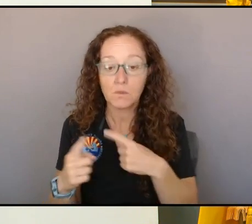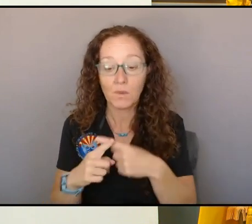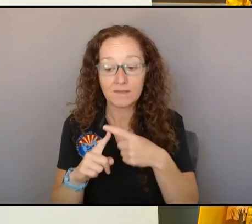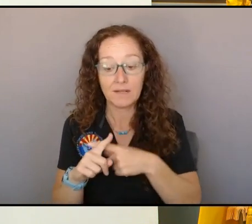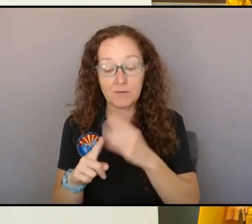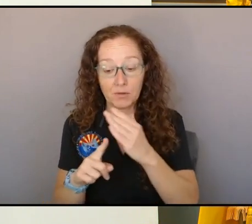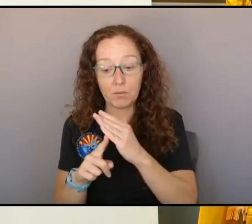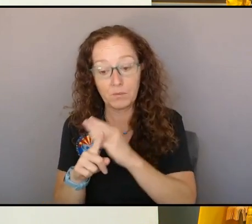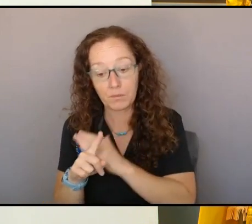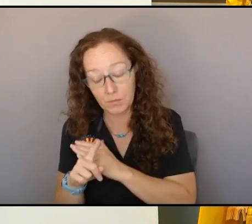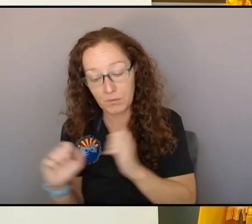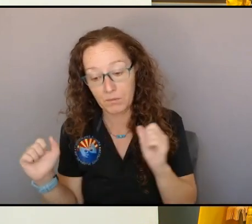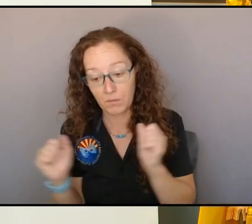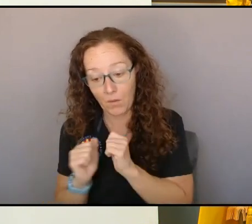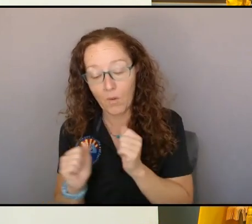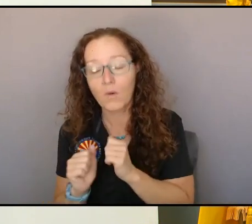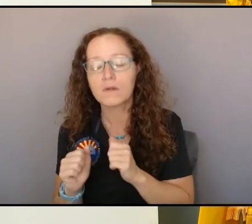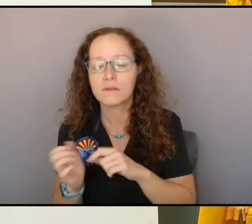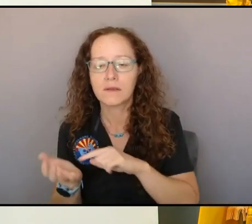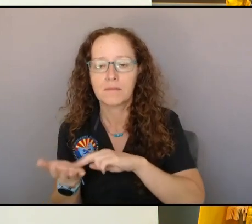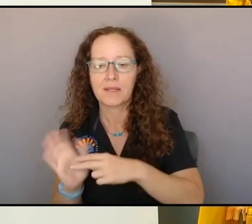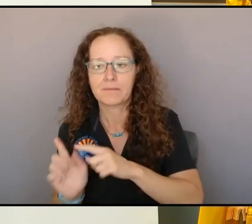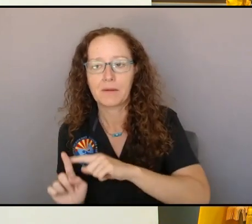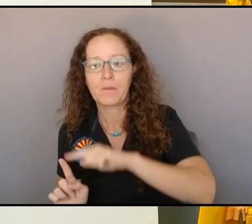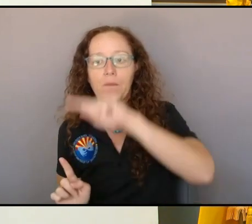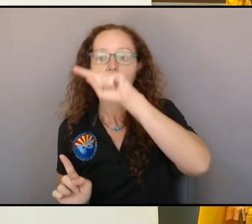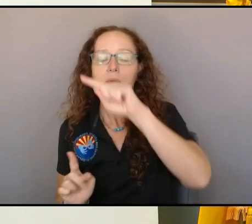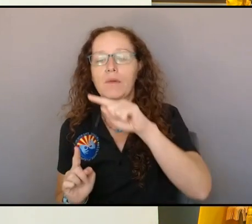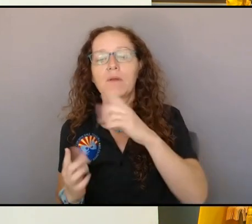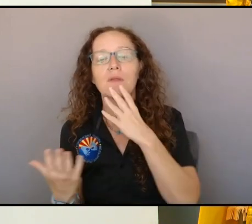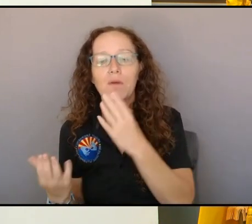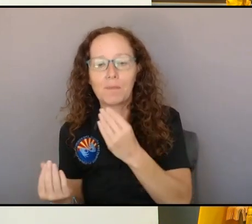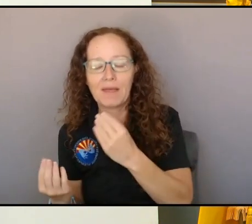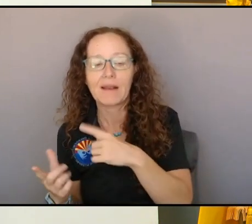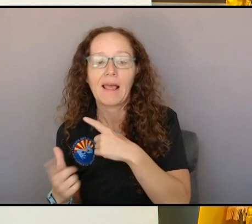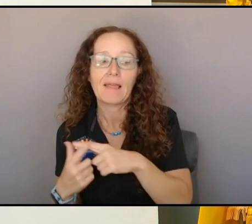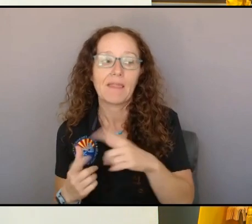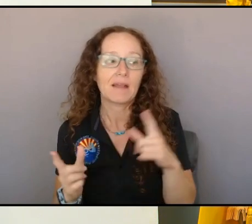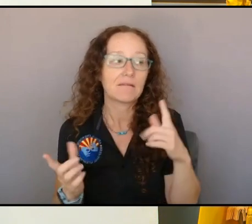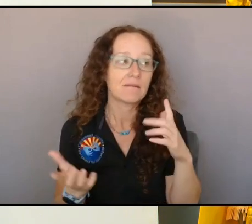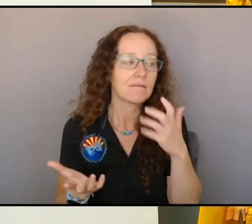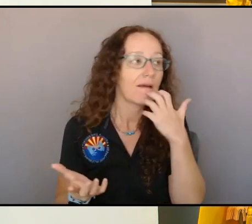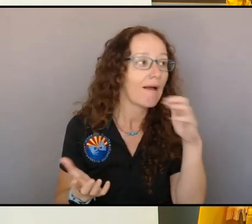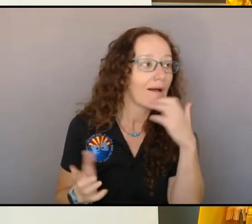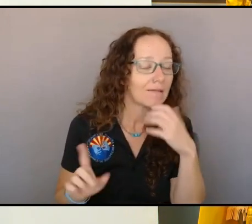long stretch early in the month of May, very dry. Then we had a brief period where we had a little bit of moisture move in.